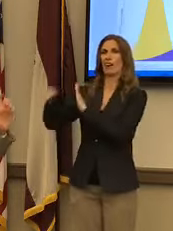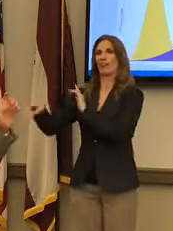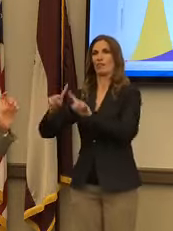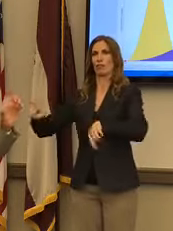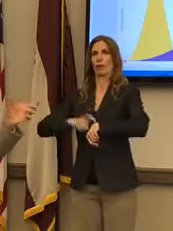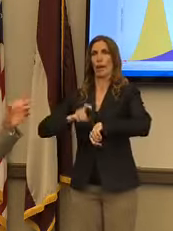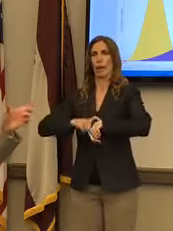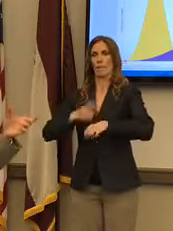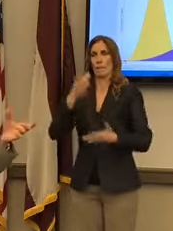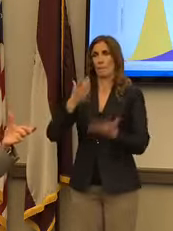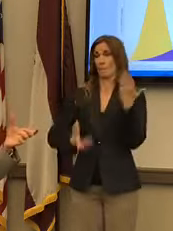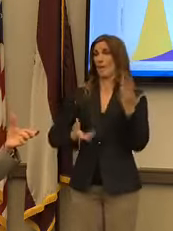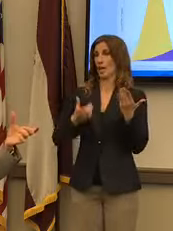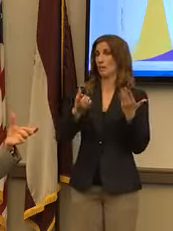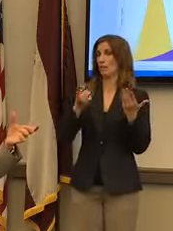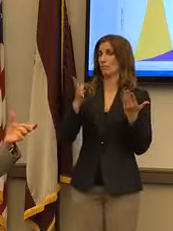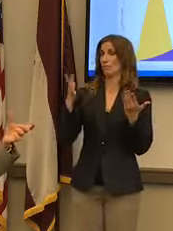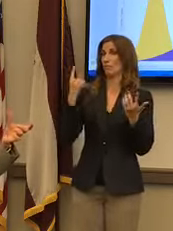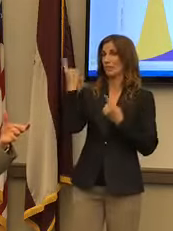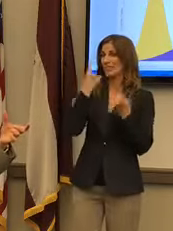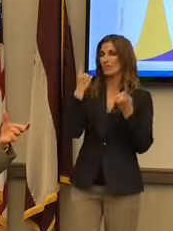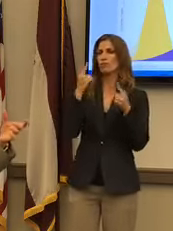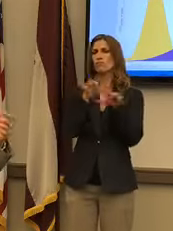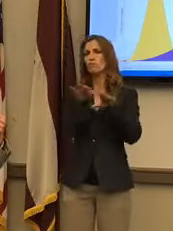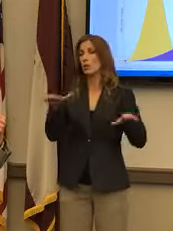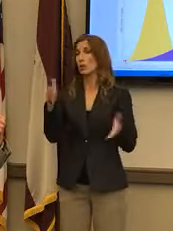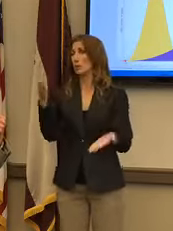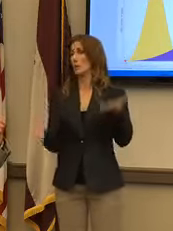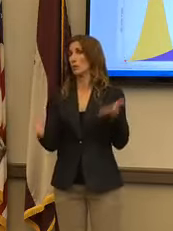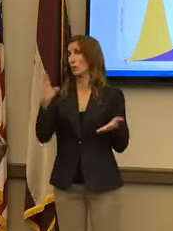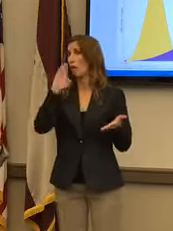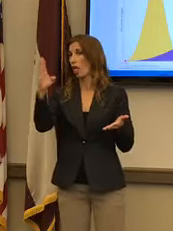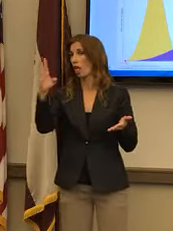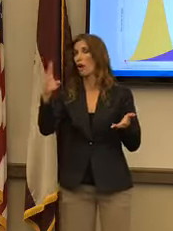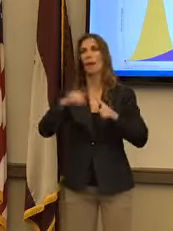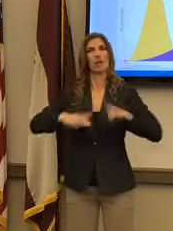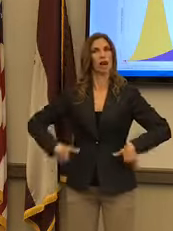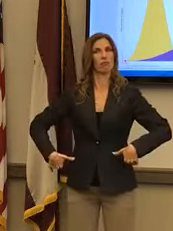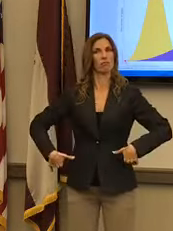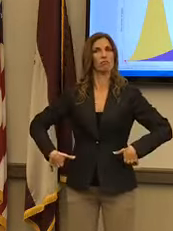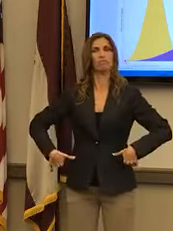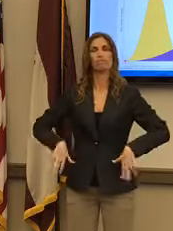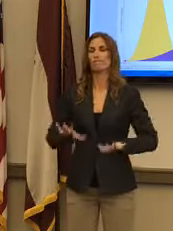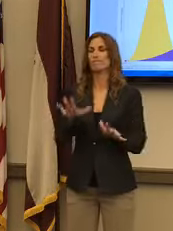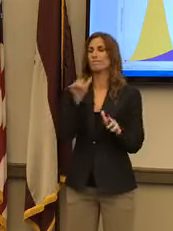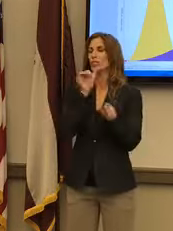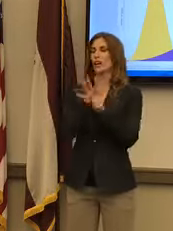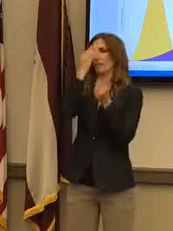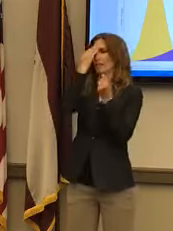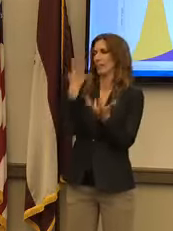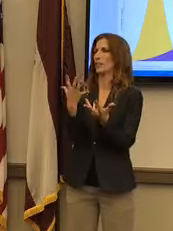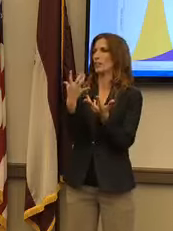those lines could be considered separately but I don't know that yet you know I don't know that we have enough data to say that with certainty